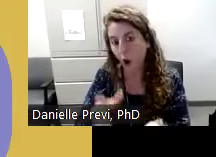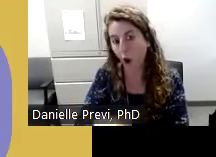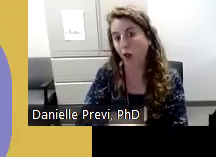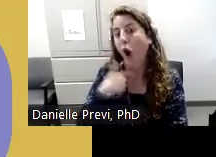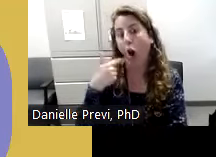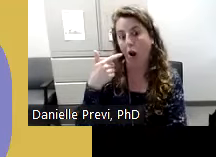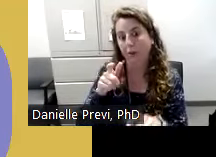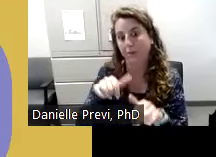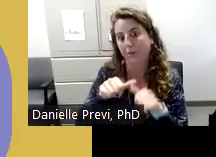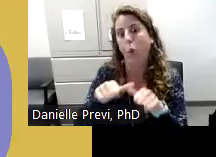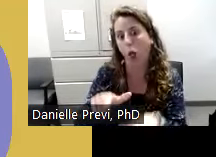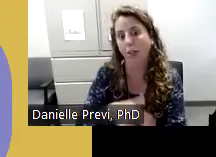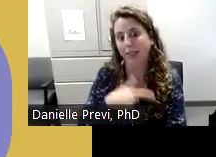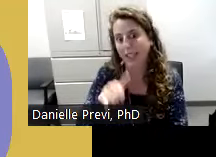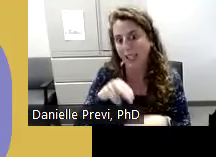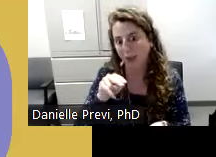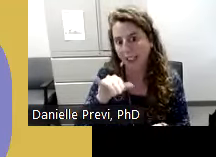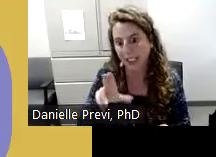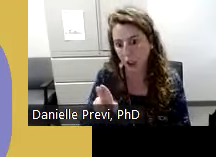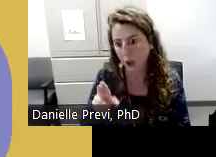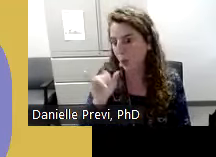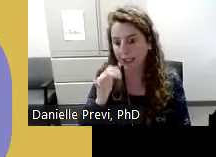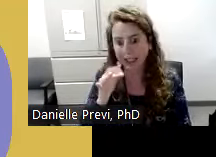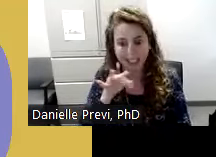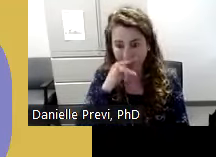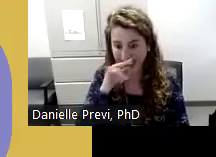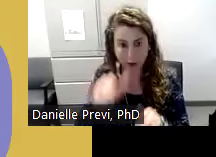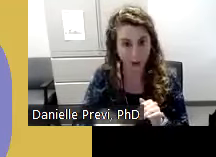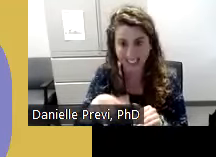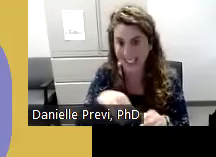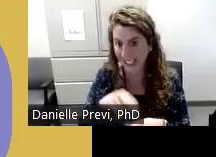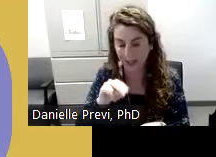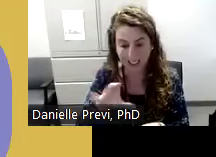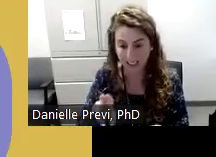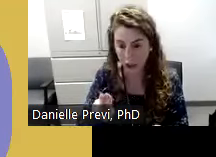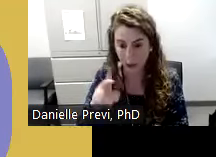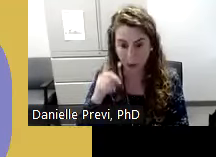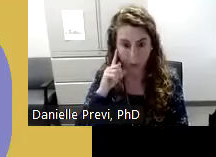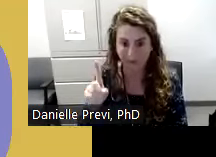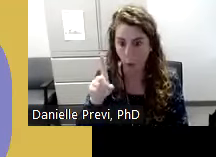So some common barriers are for example, long stays in the NICU;